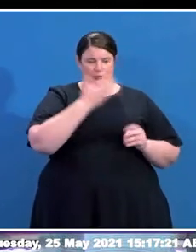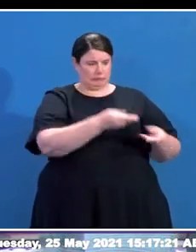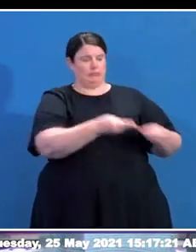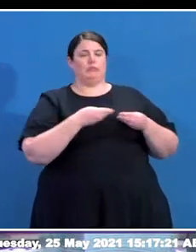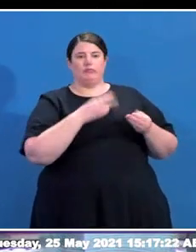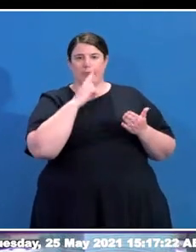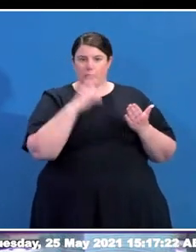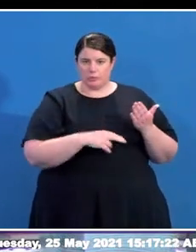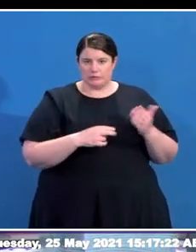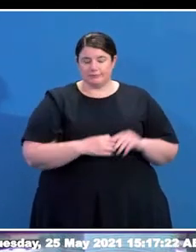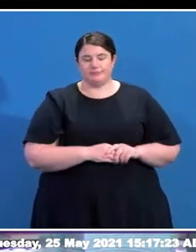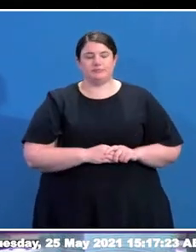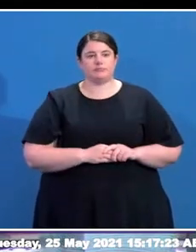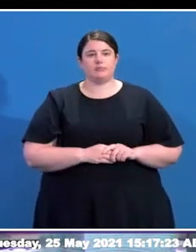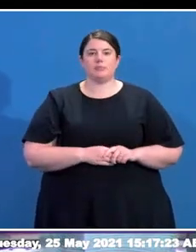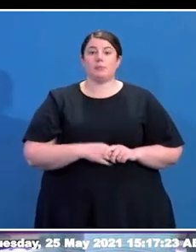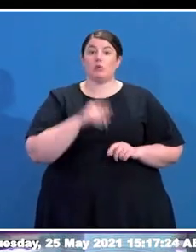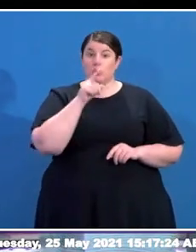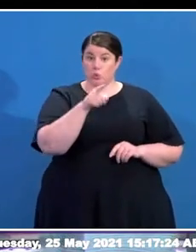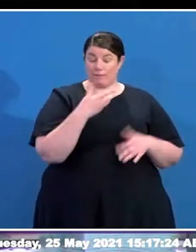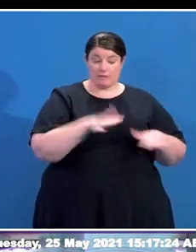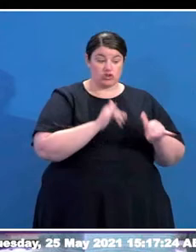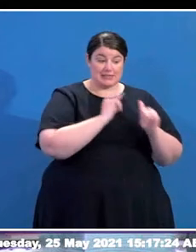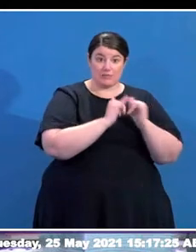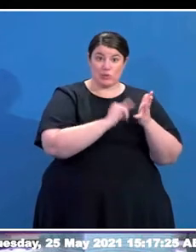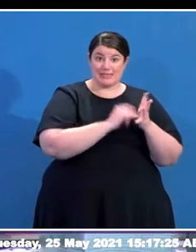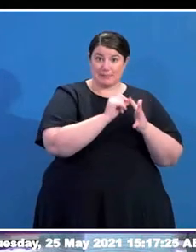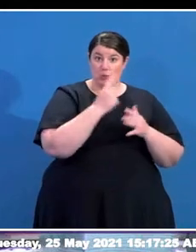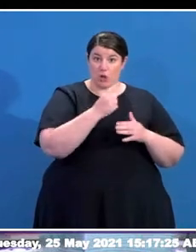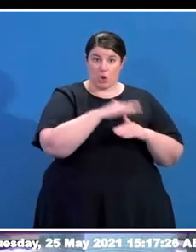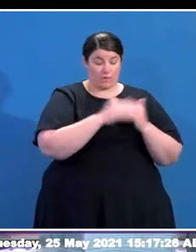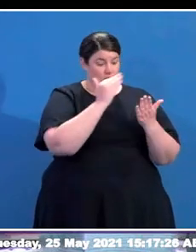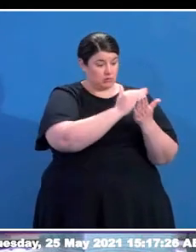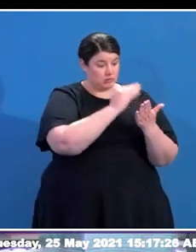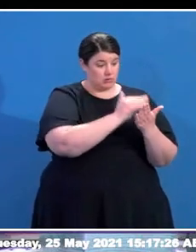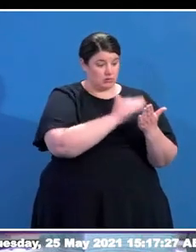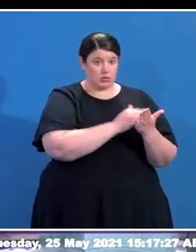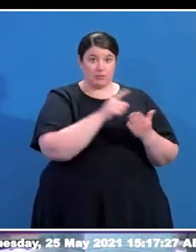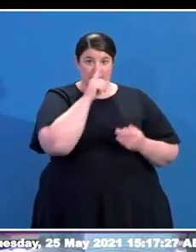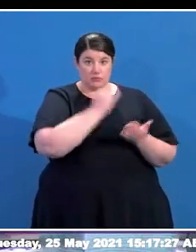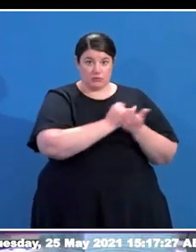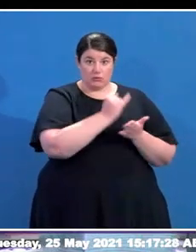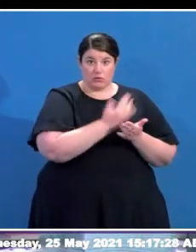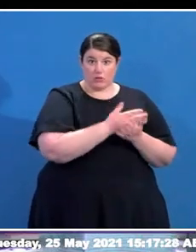You had interviewed SP1 about the specific allegations? That's correct. That is on page seven?